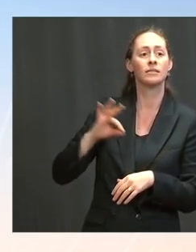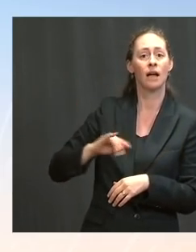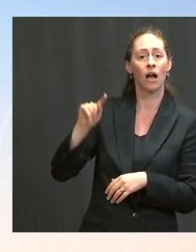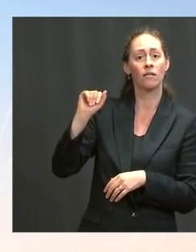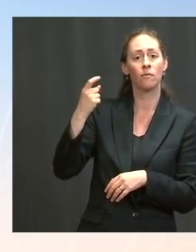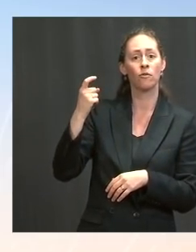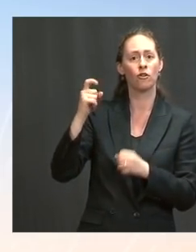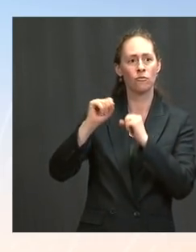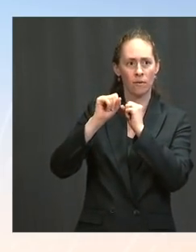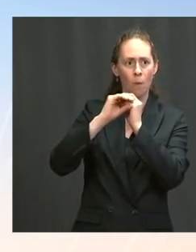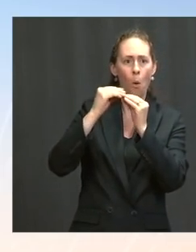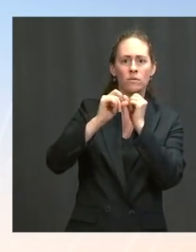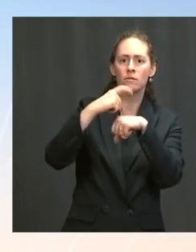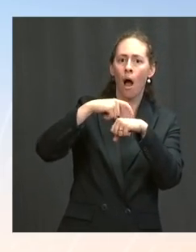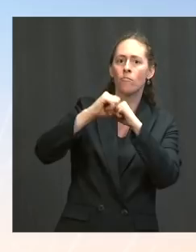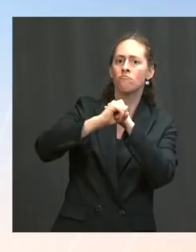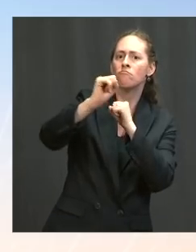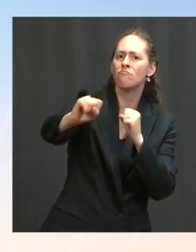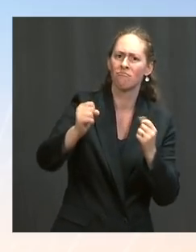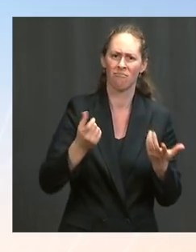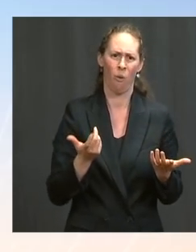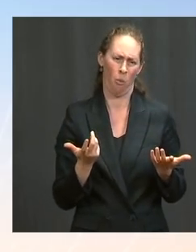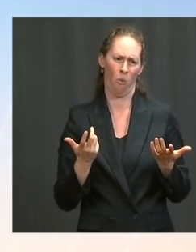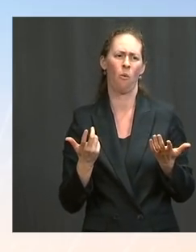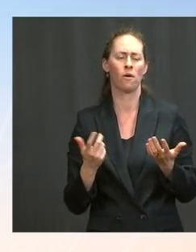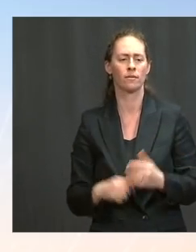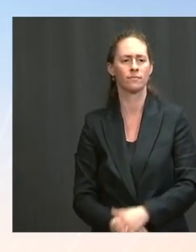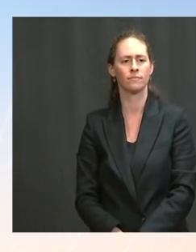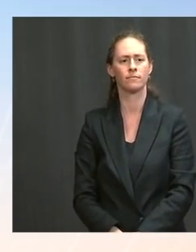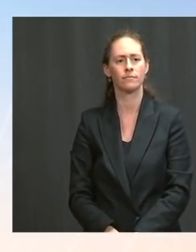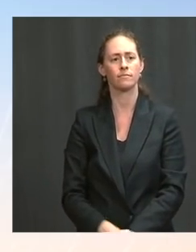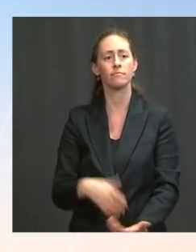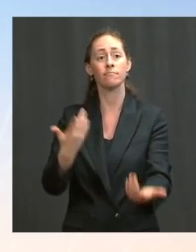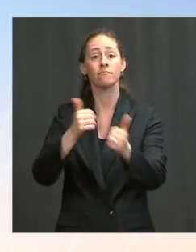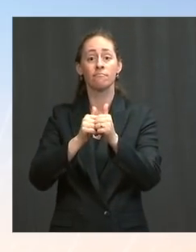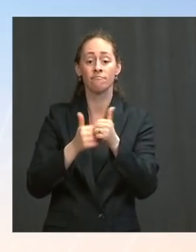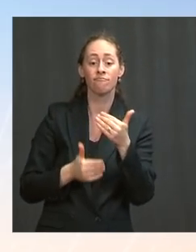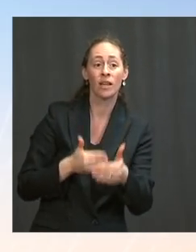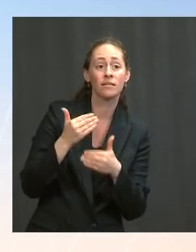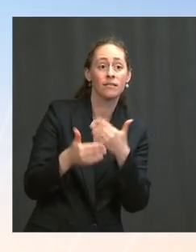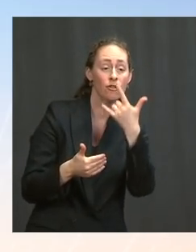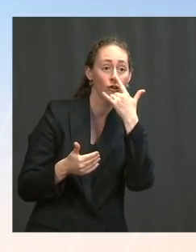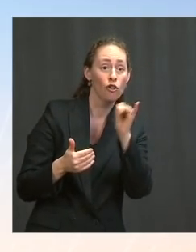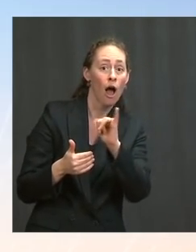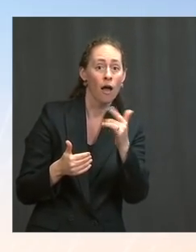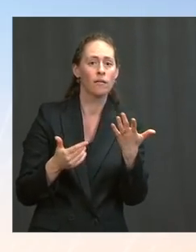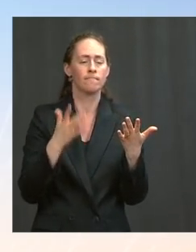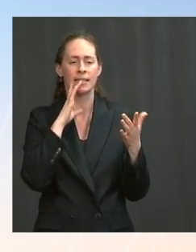In terms of the mechanics and the process, we're going to work closely with leaders in Congress. But he wanted to be clear